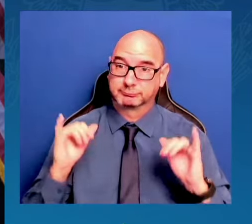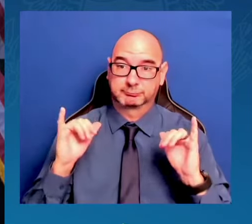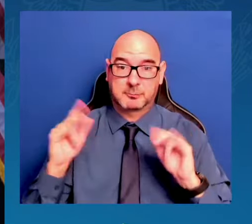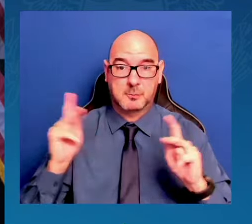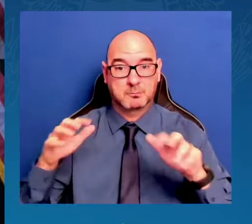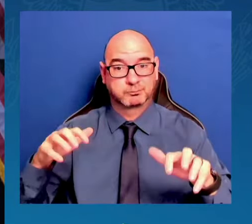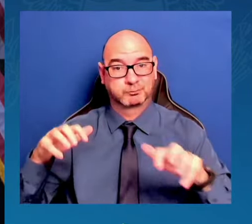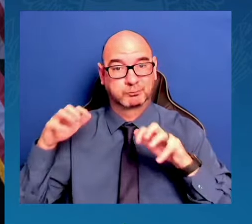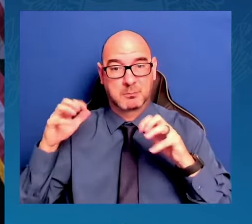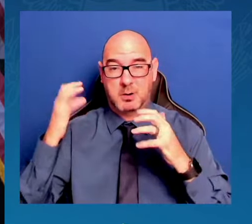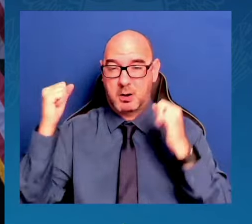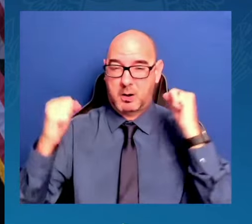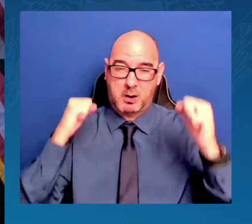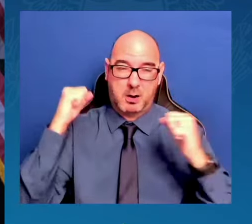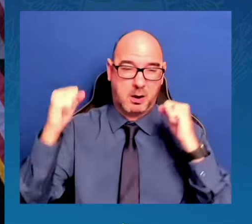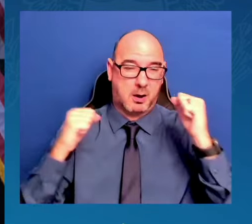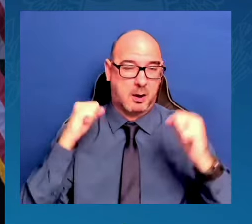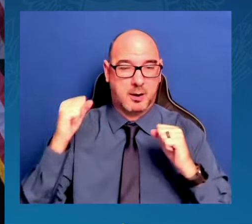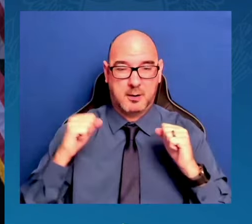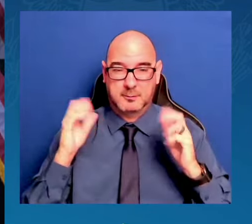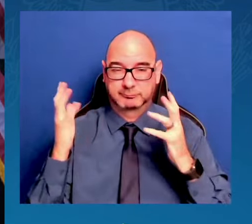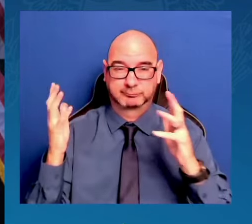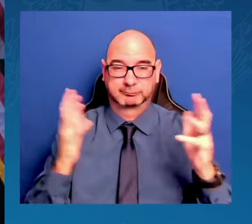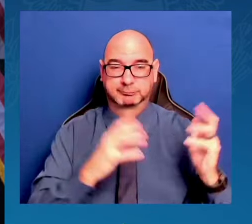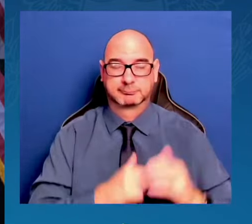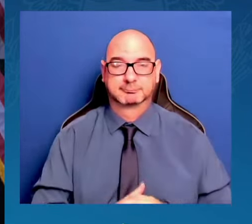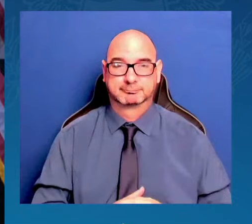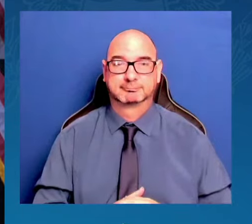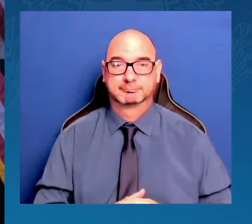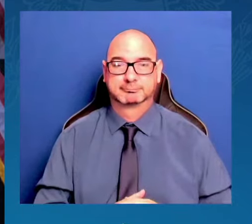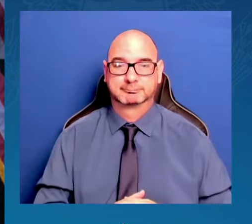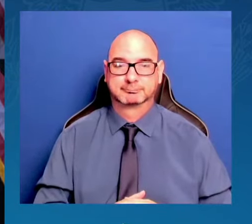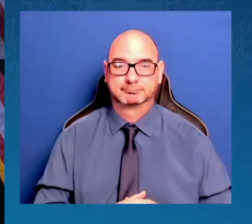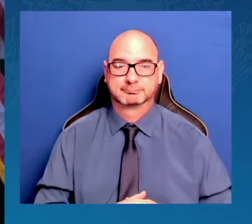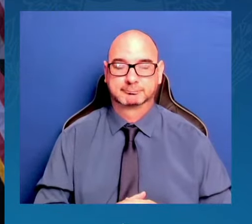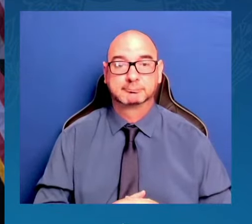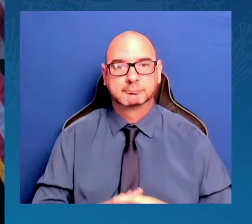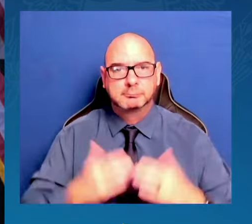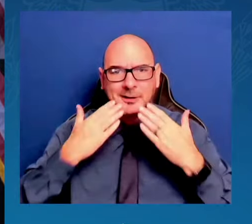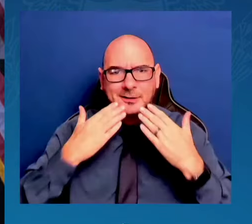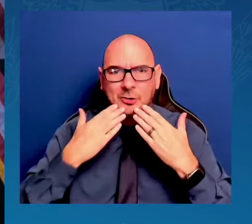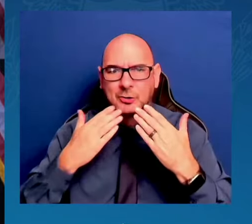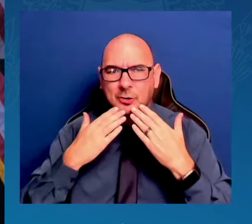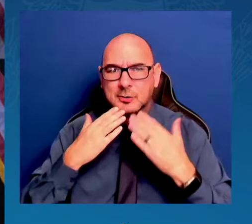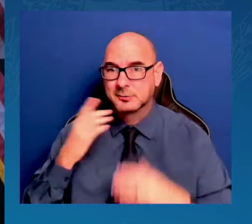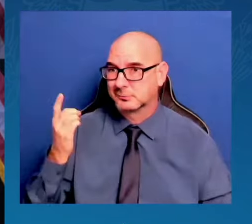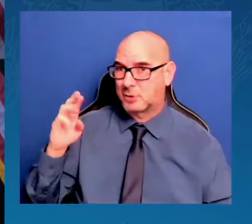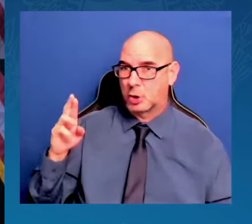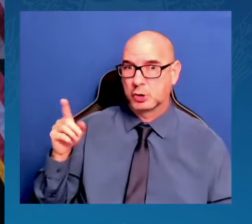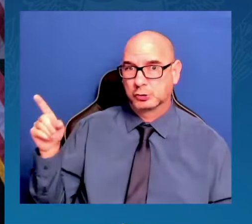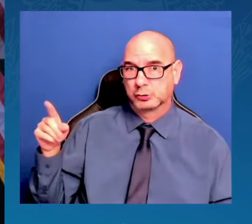The Vice President: Thank you. Dr. Sujatha Prabhakaran, where are you? There she is.